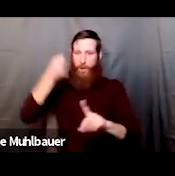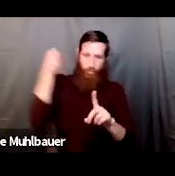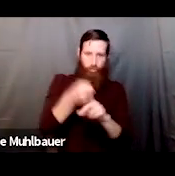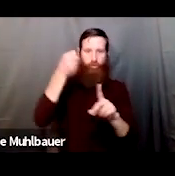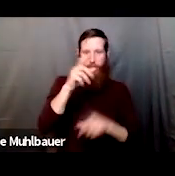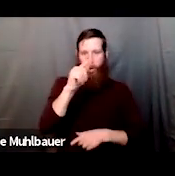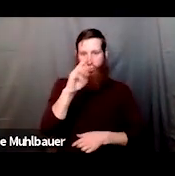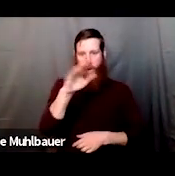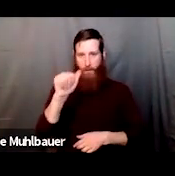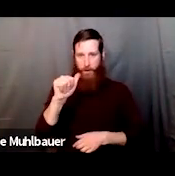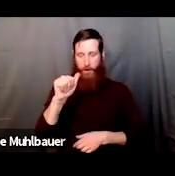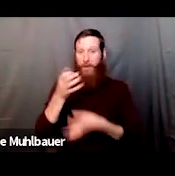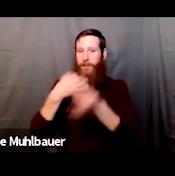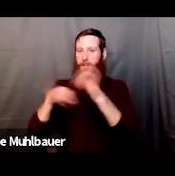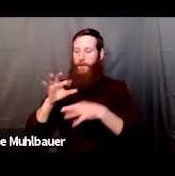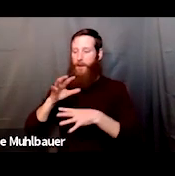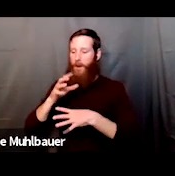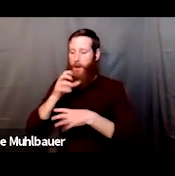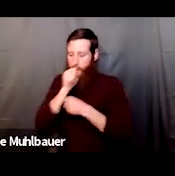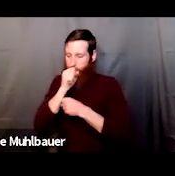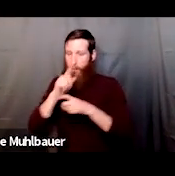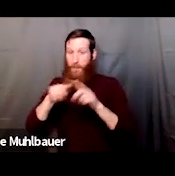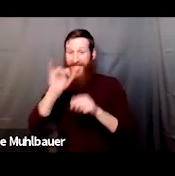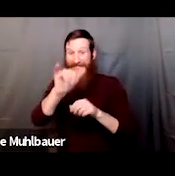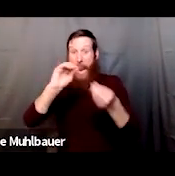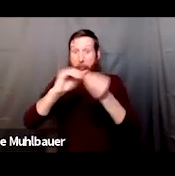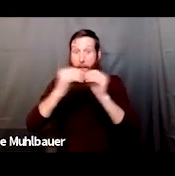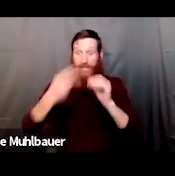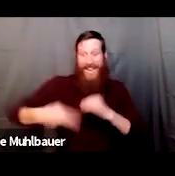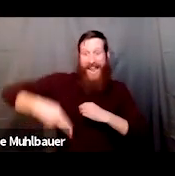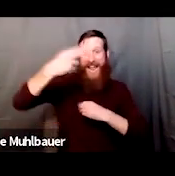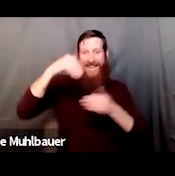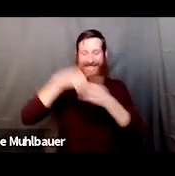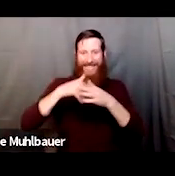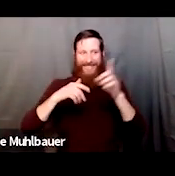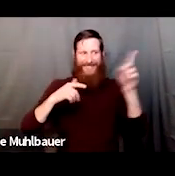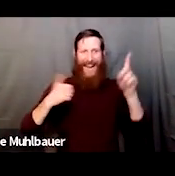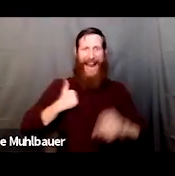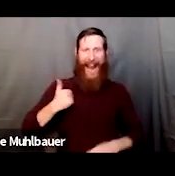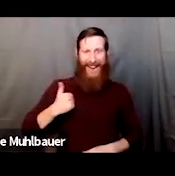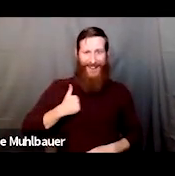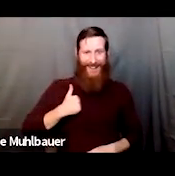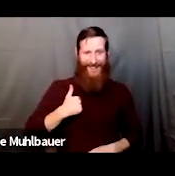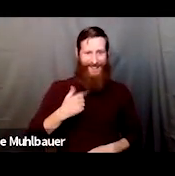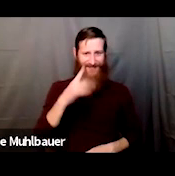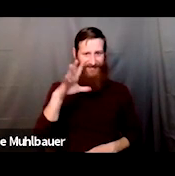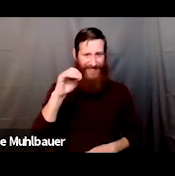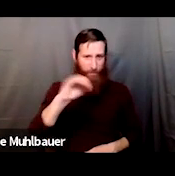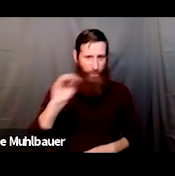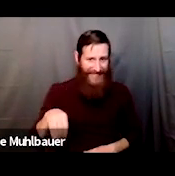That number is higher if you look just at Canada, where it is more like 50%.